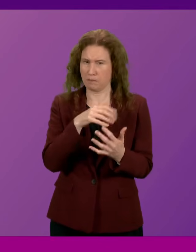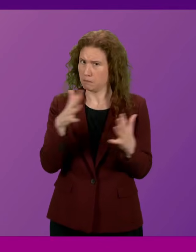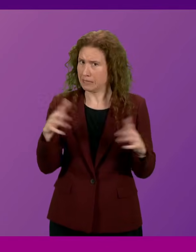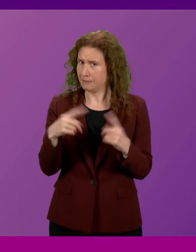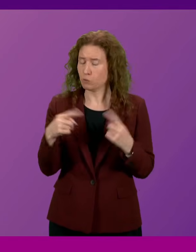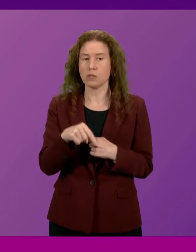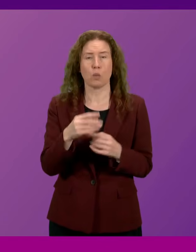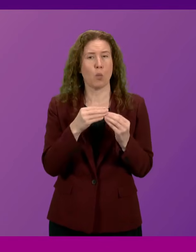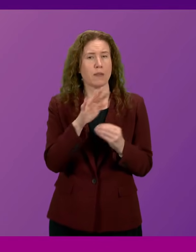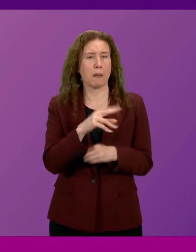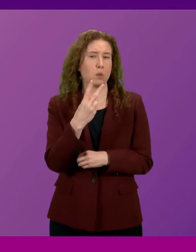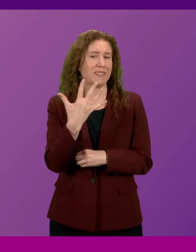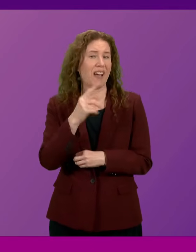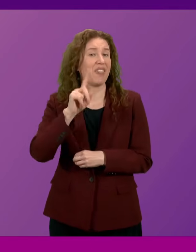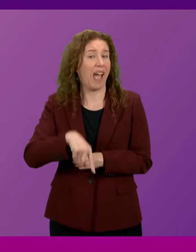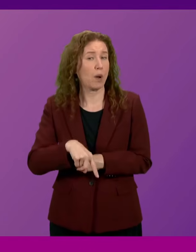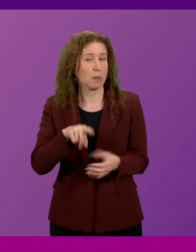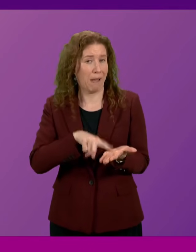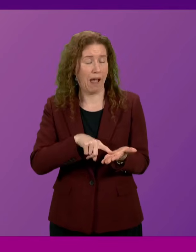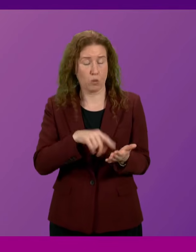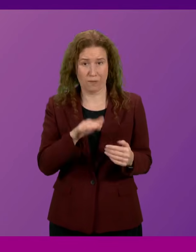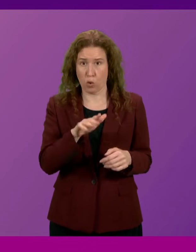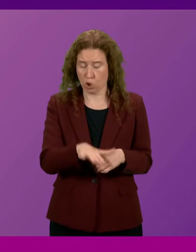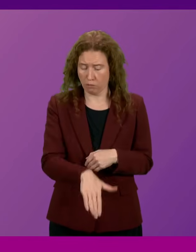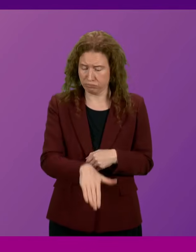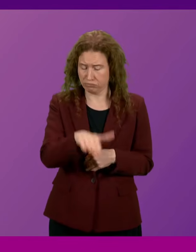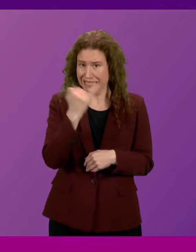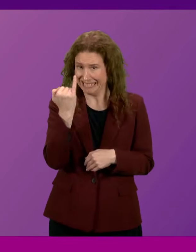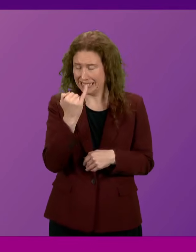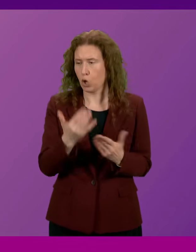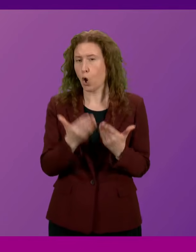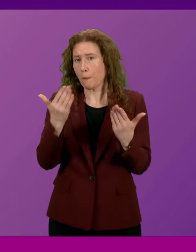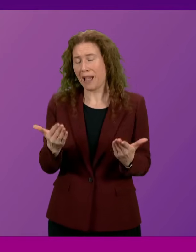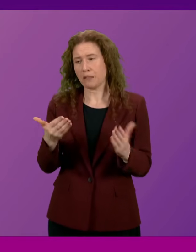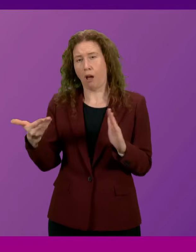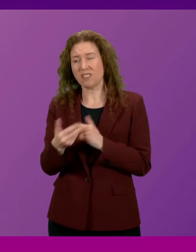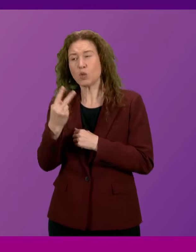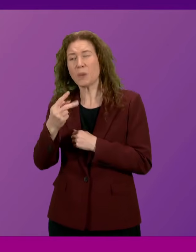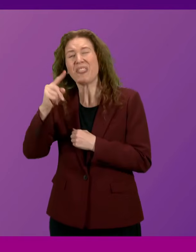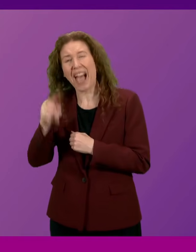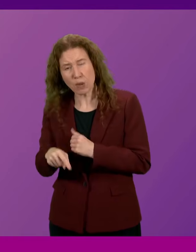£25,000 by the time a child turns 16, compared with less than £2,000 in England and Wales.